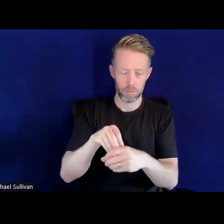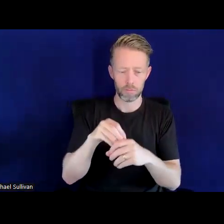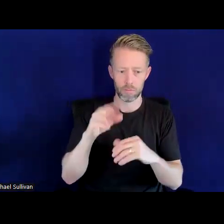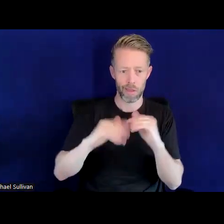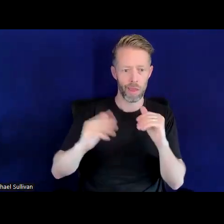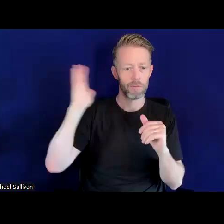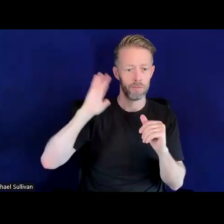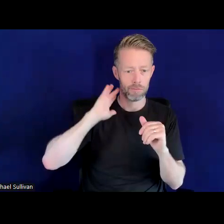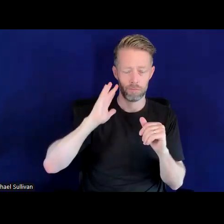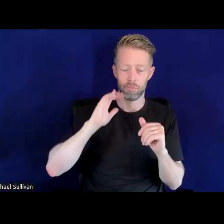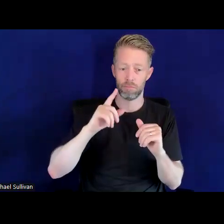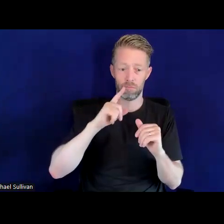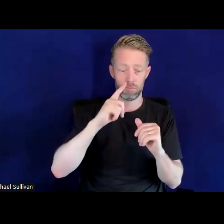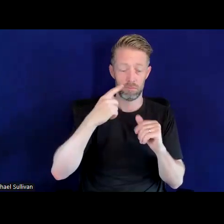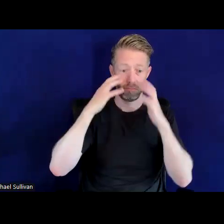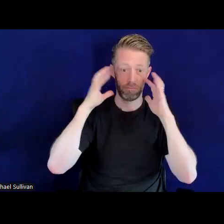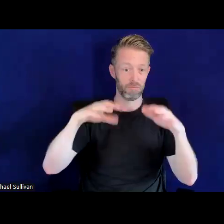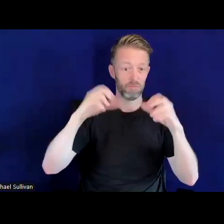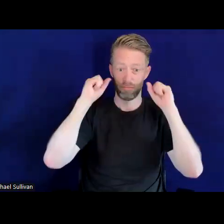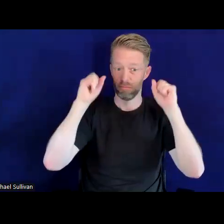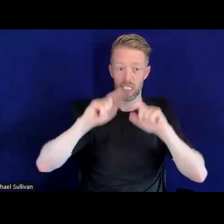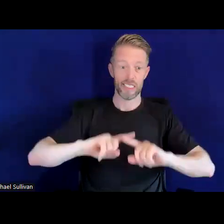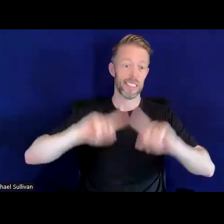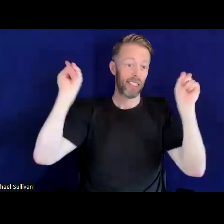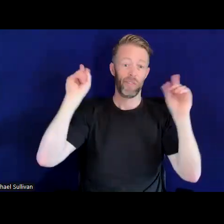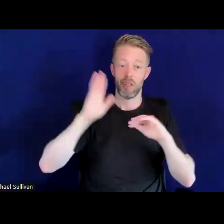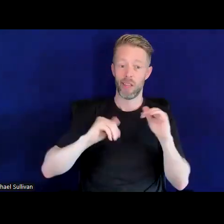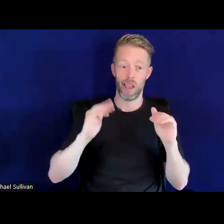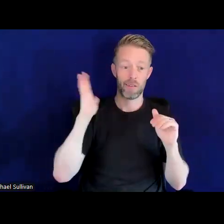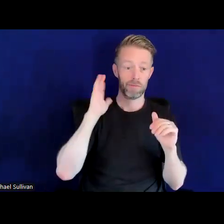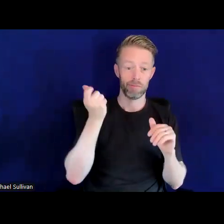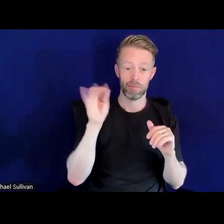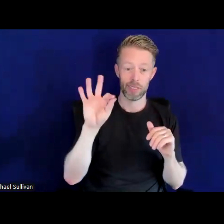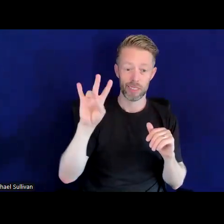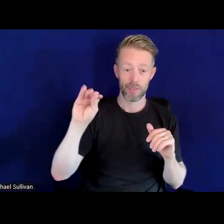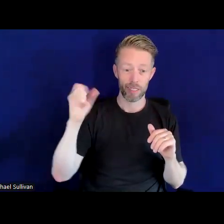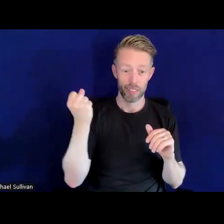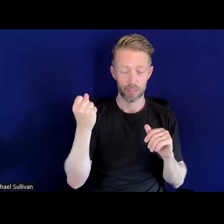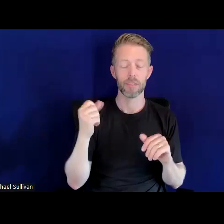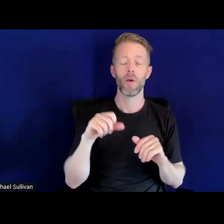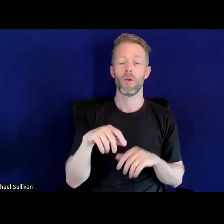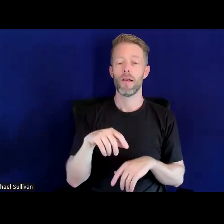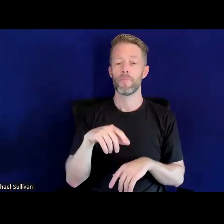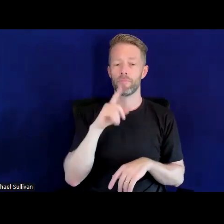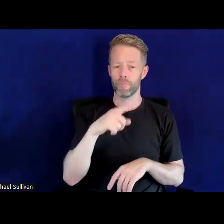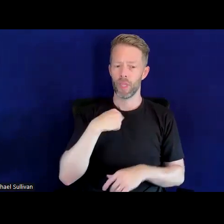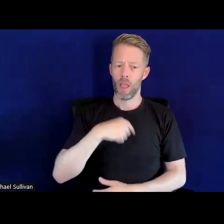exception and inclusion for people with disabilities in today's world. It's amazingly different than it was back then. So I'm really proud to be a